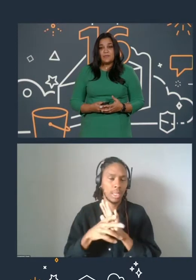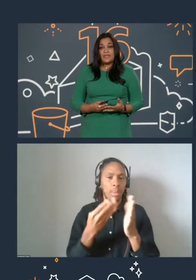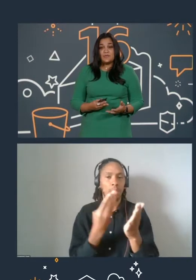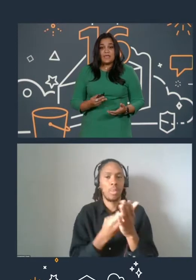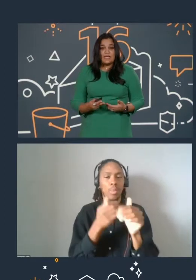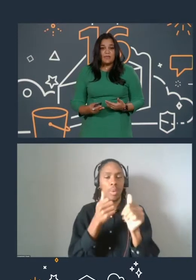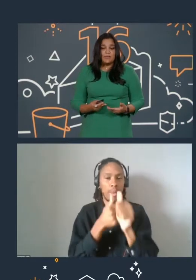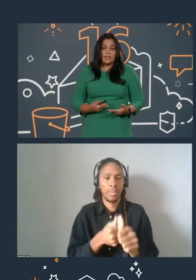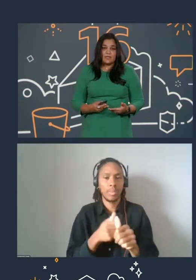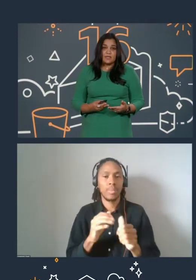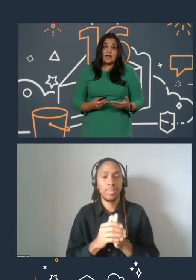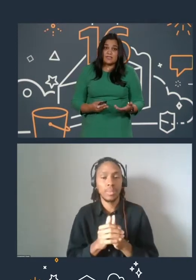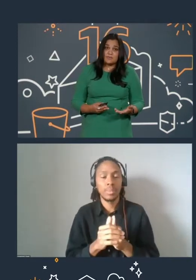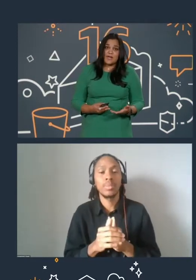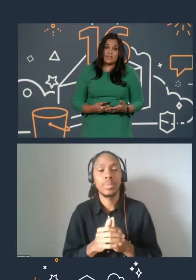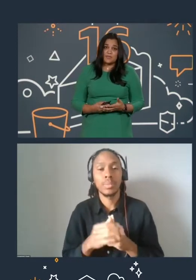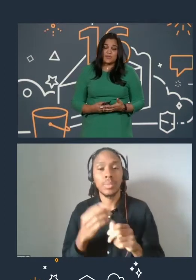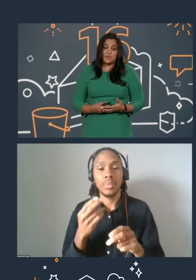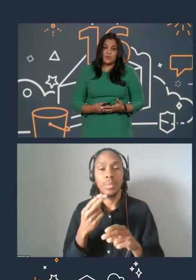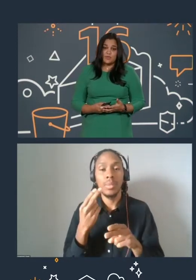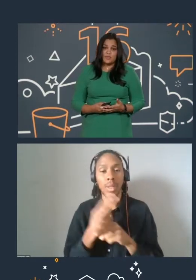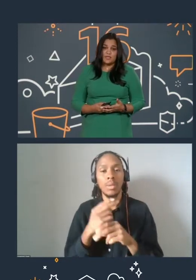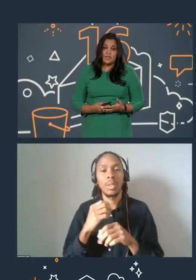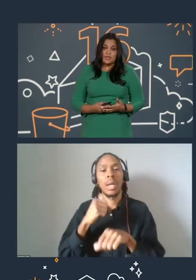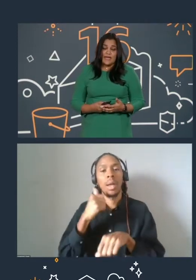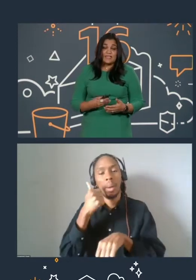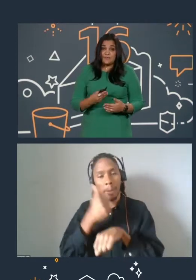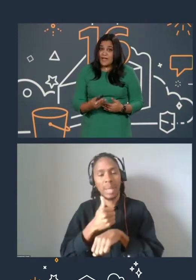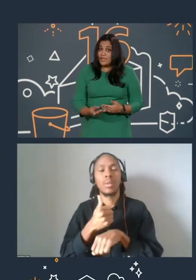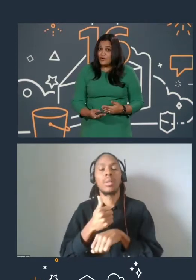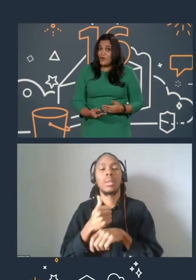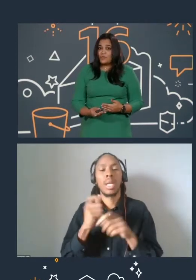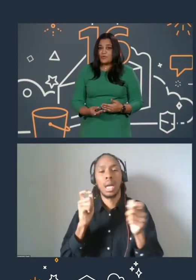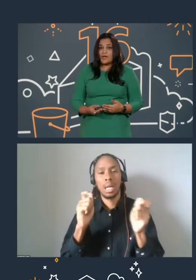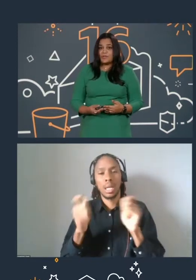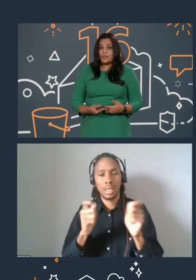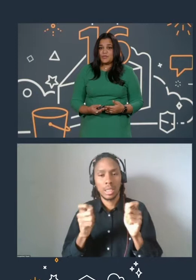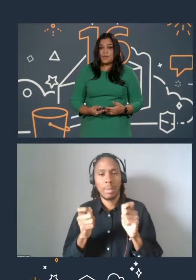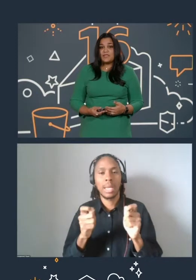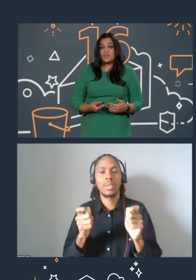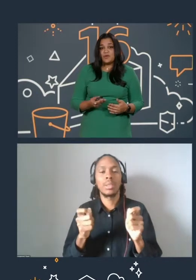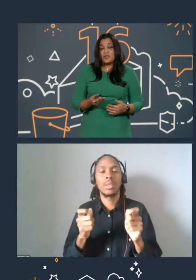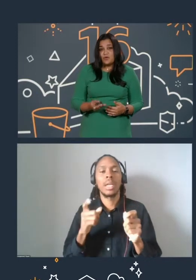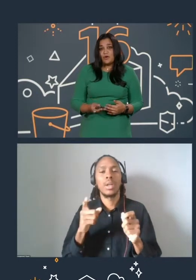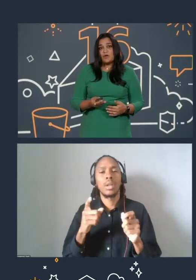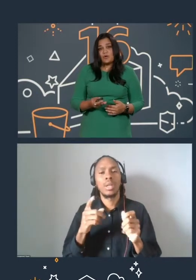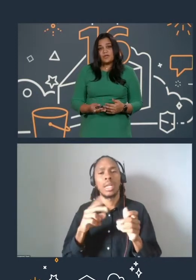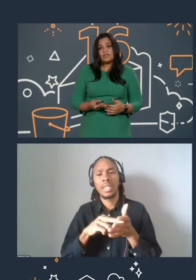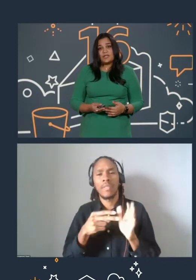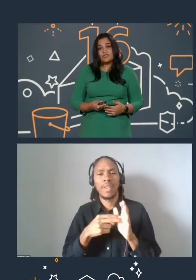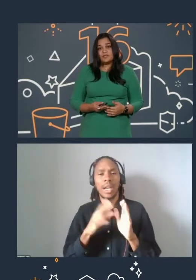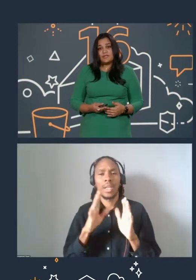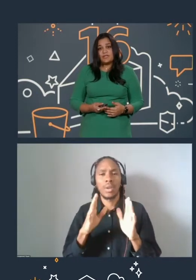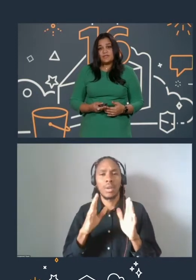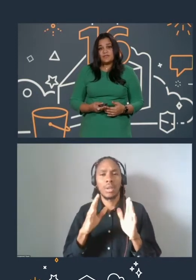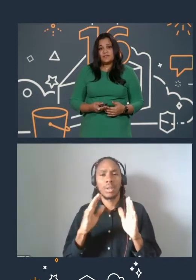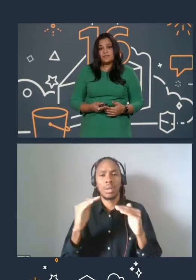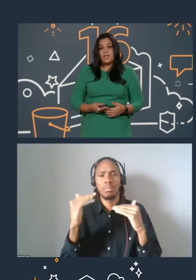By using inbuilt customizable controls and defining your own parameters based on your organizational needs,